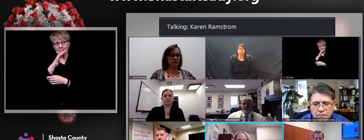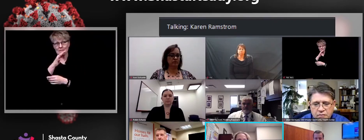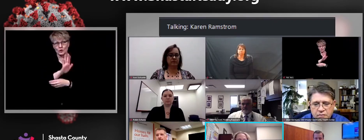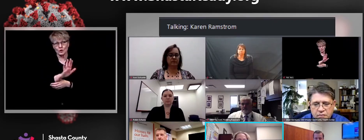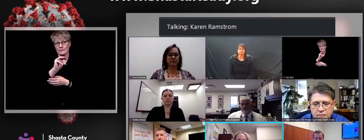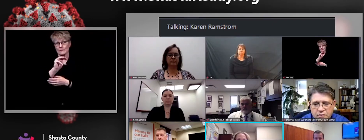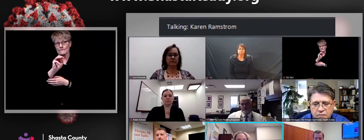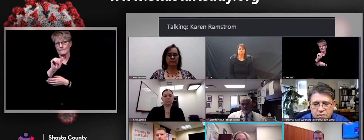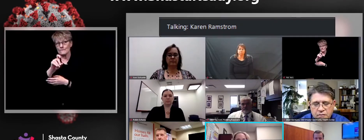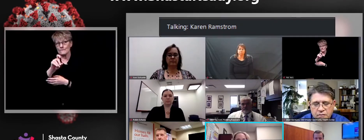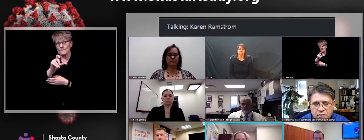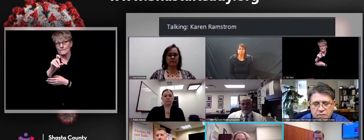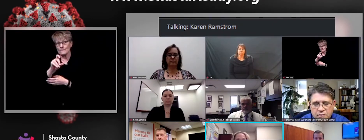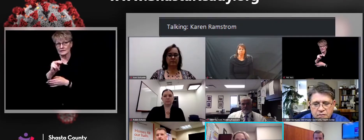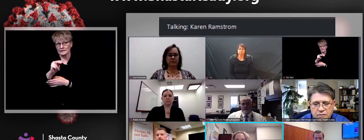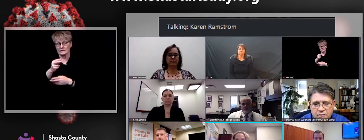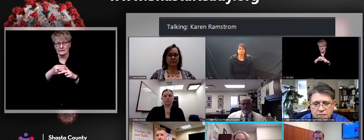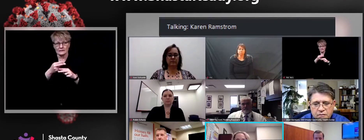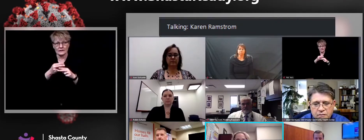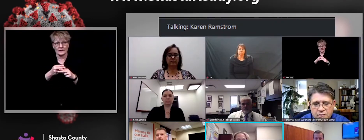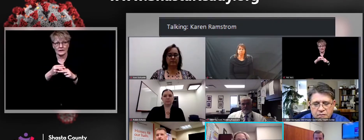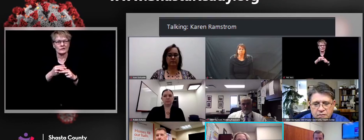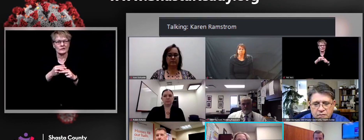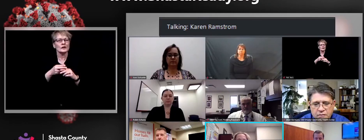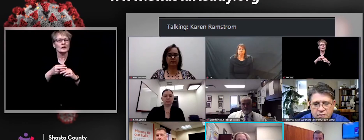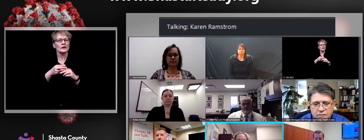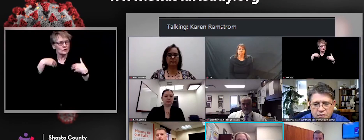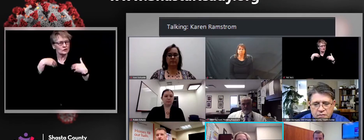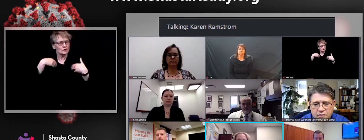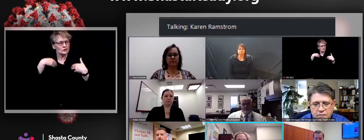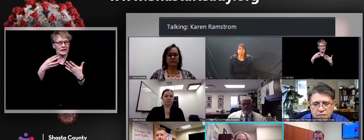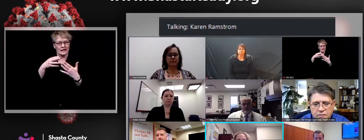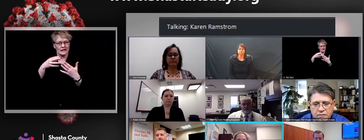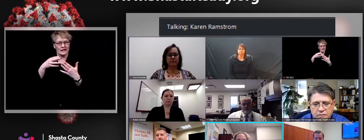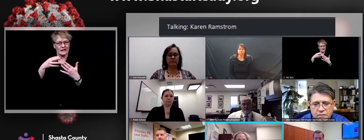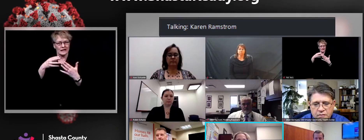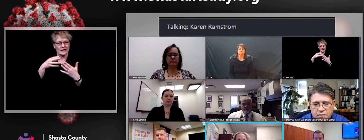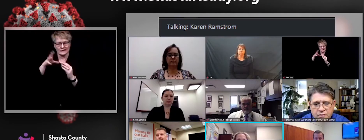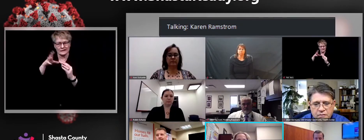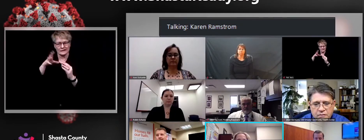the CAIR Vaccine Registry for California. And we use mother's maiden name to help,